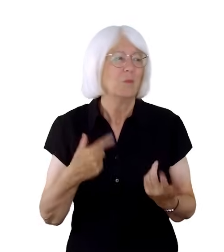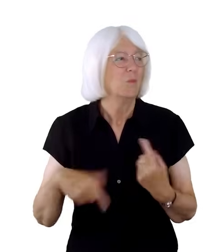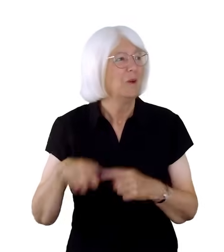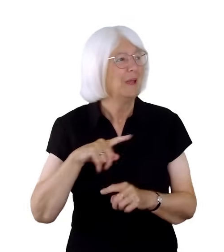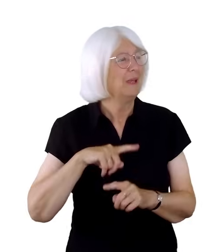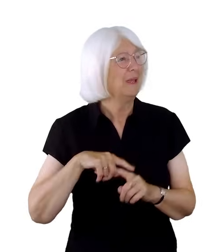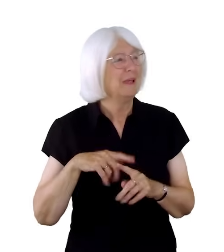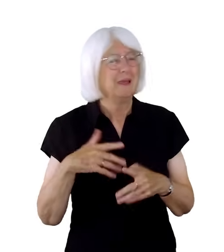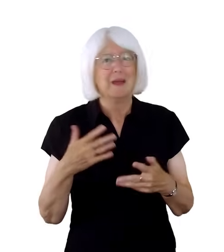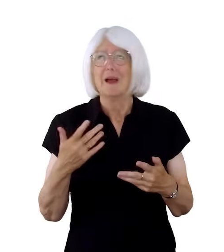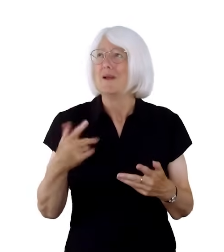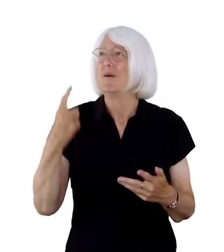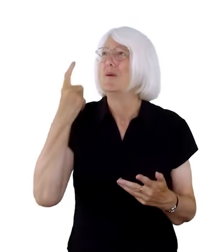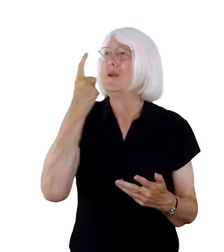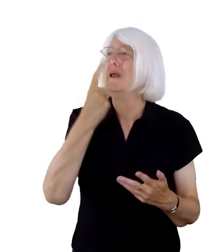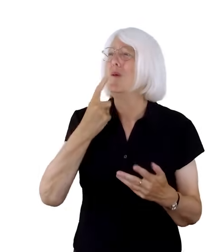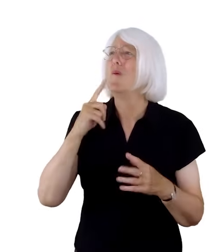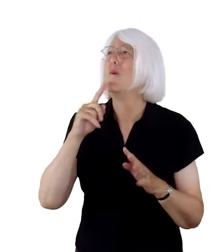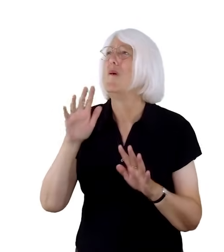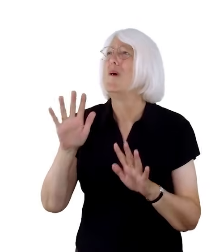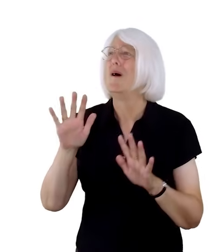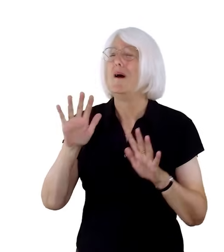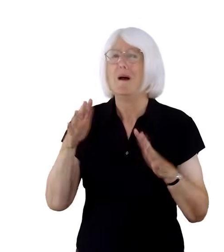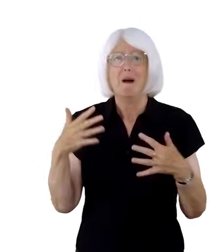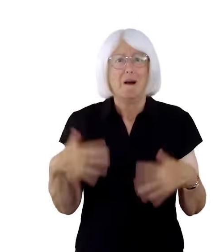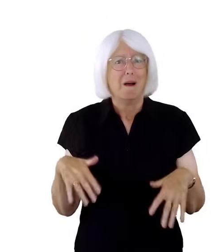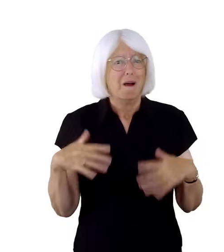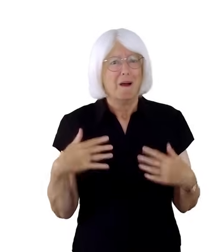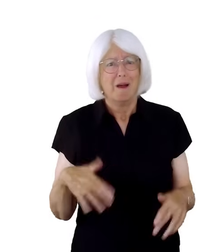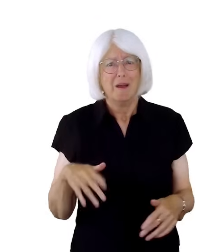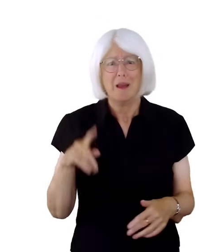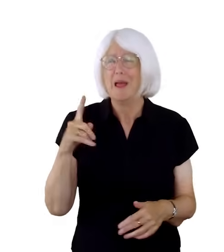For we can only wonder